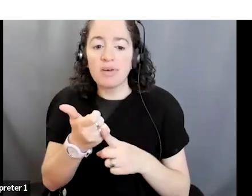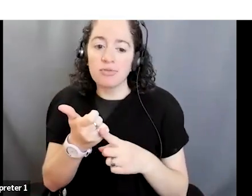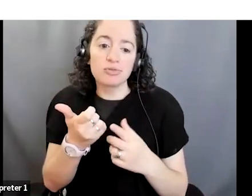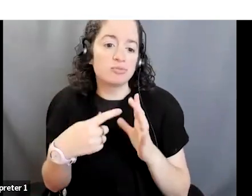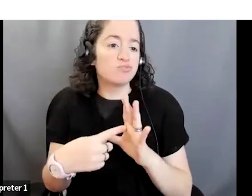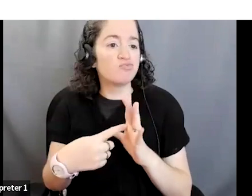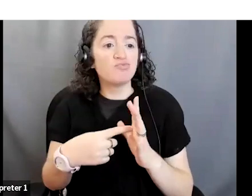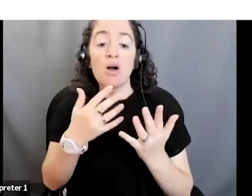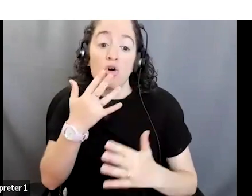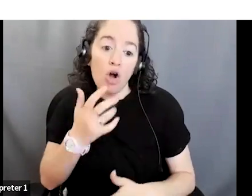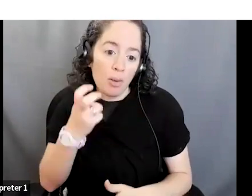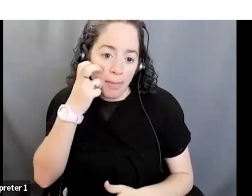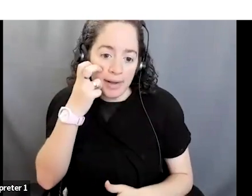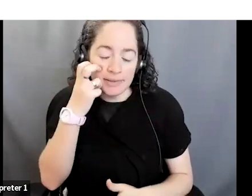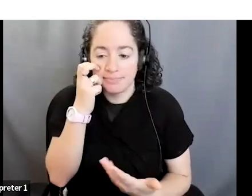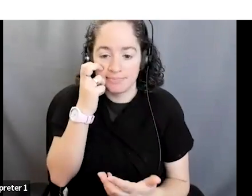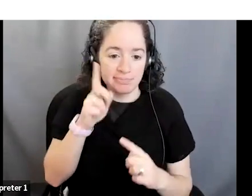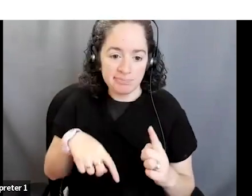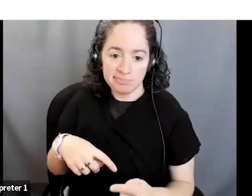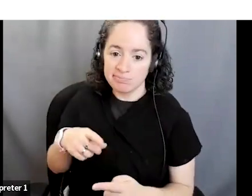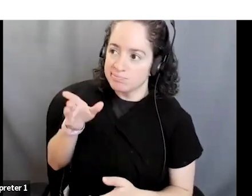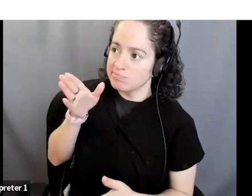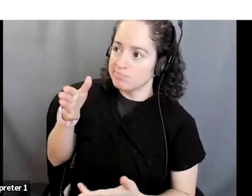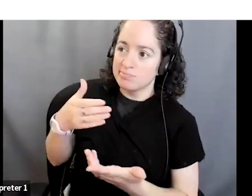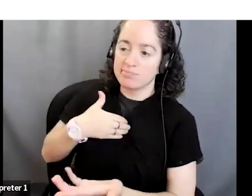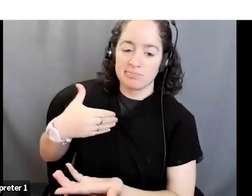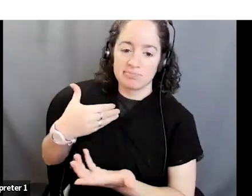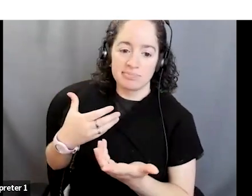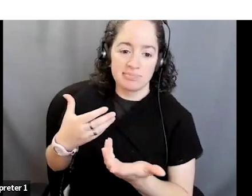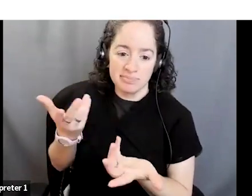If someone's legally blind, they have a qualified disability.